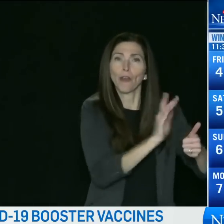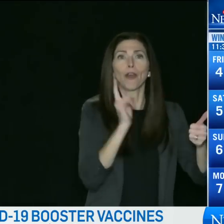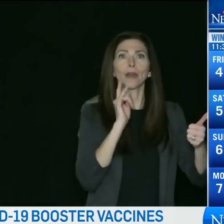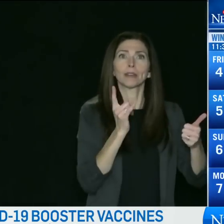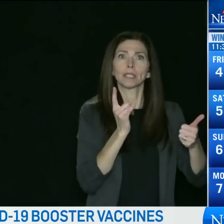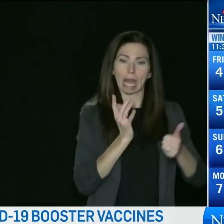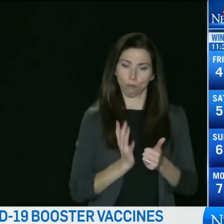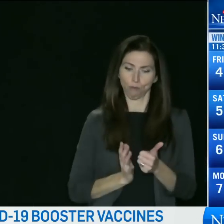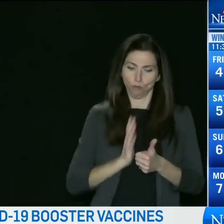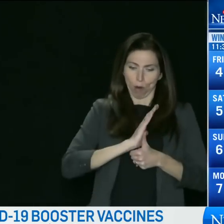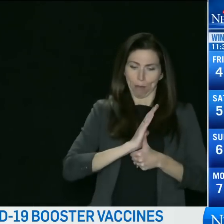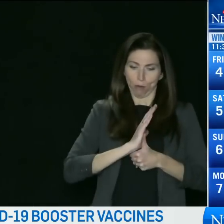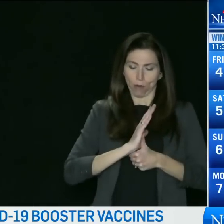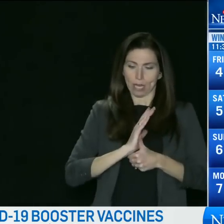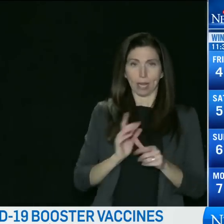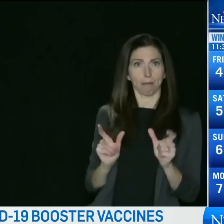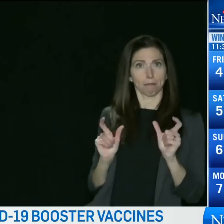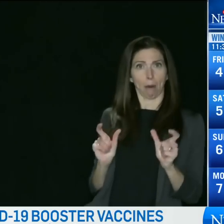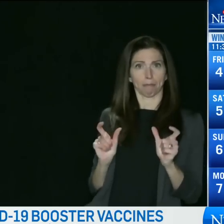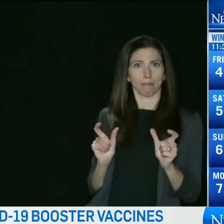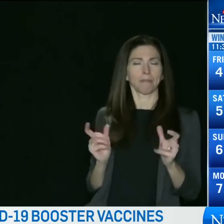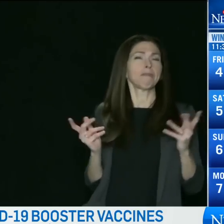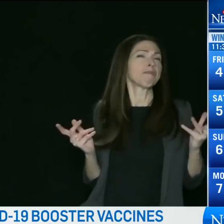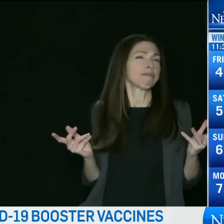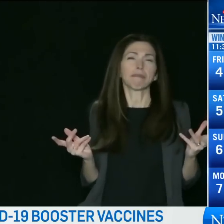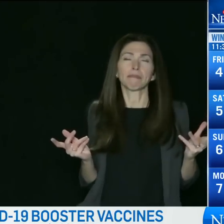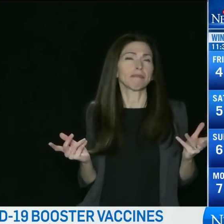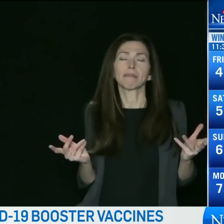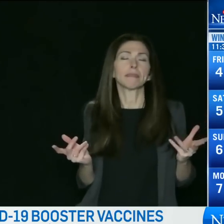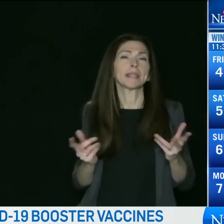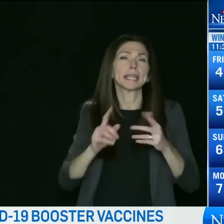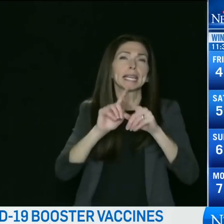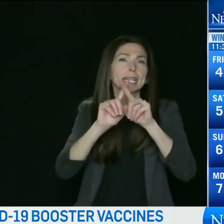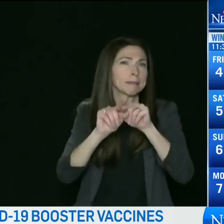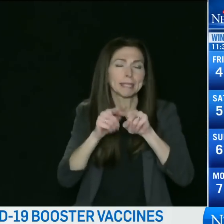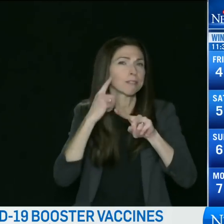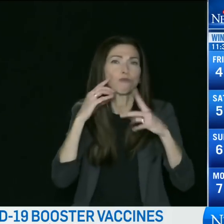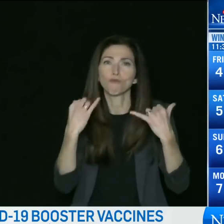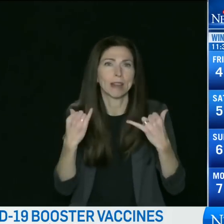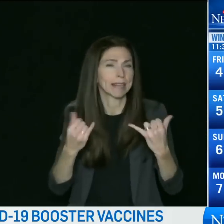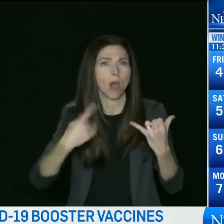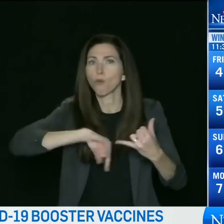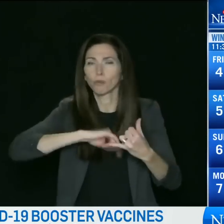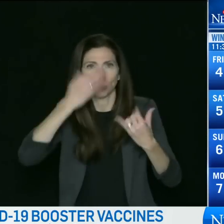BUT THE BOTTOM LINE IS THAT IF